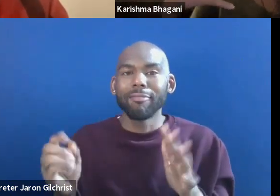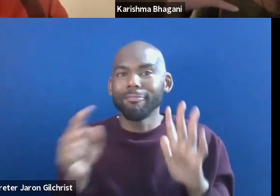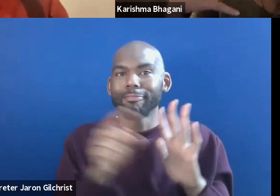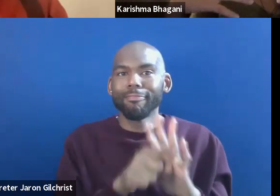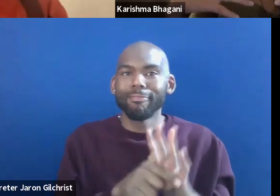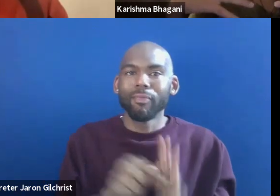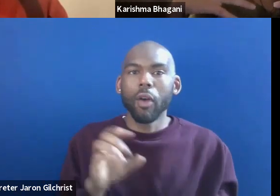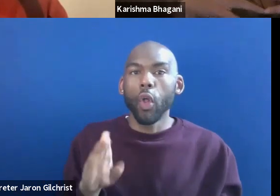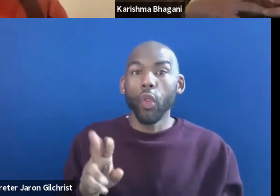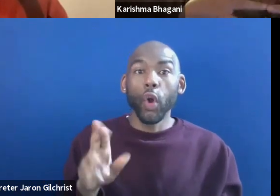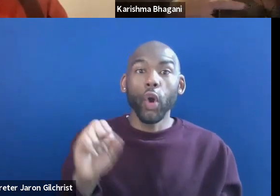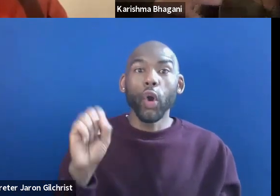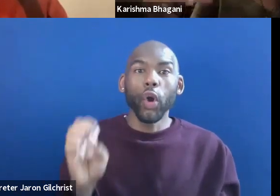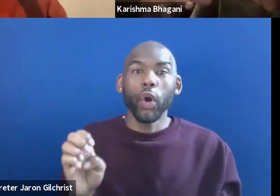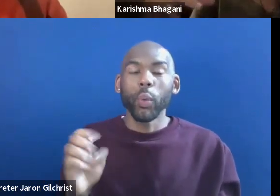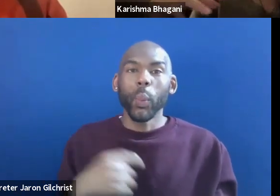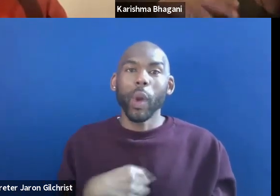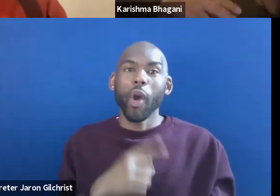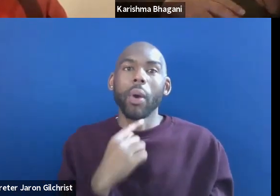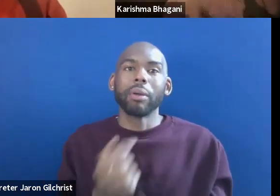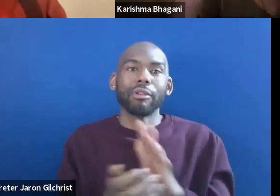being jacks of all trades and knowing how to produce